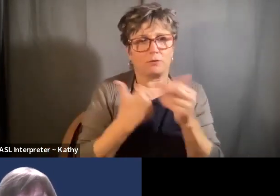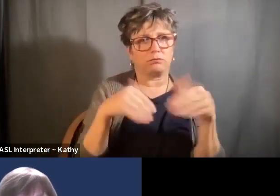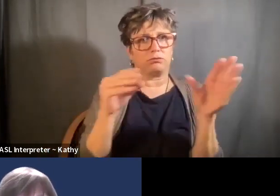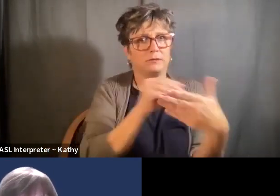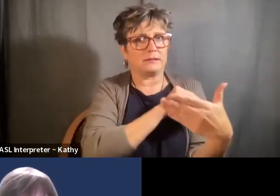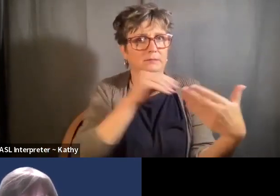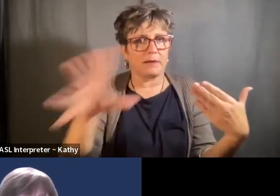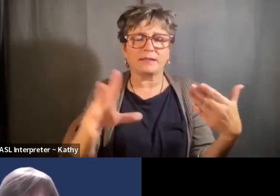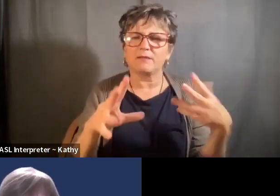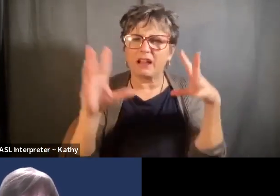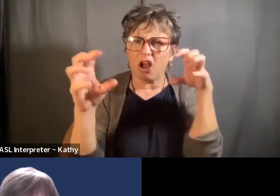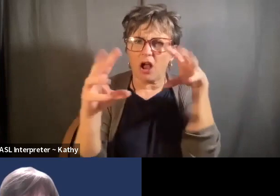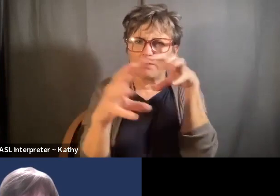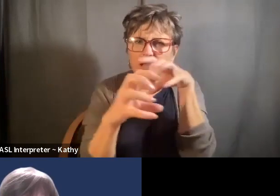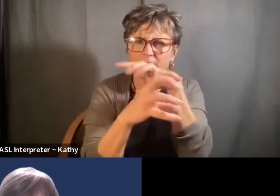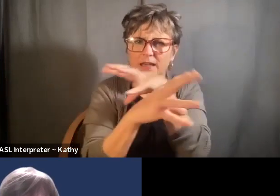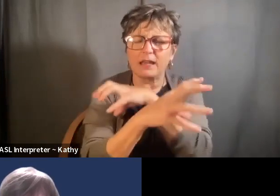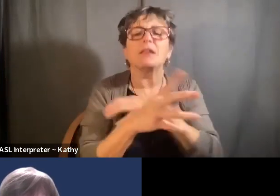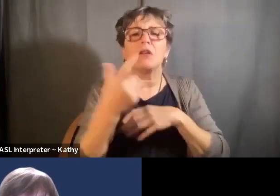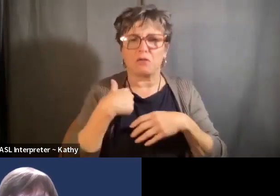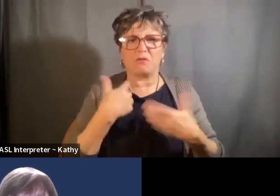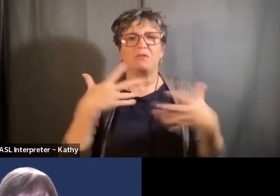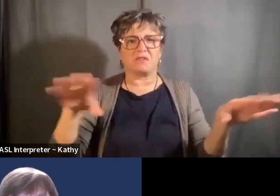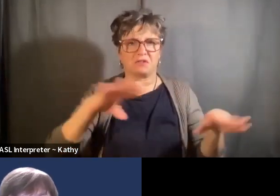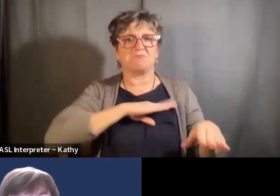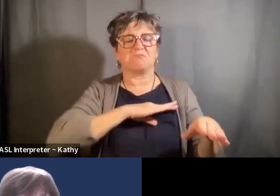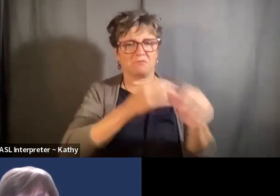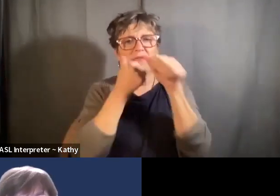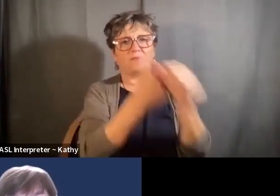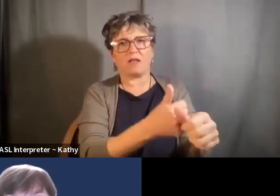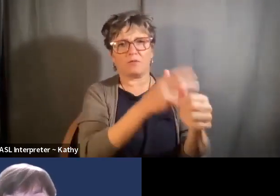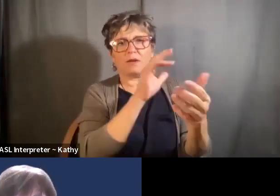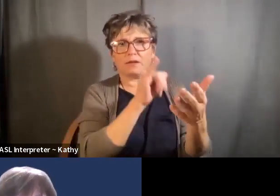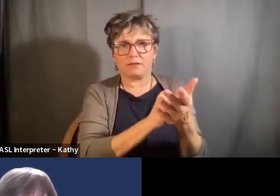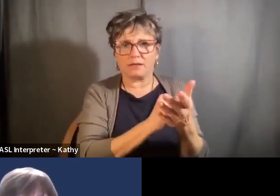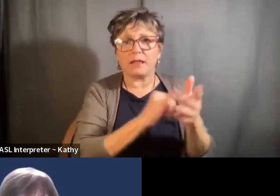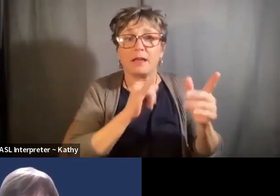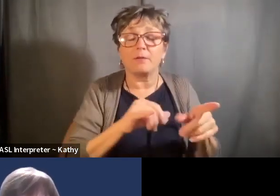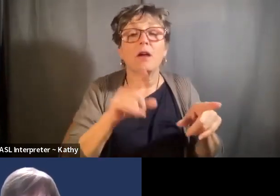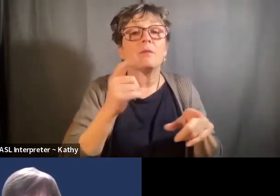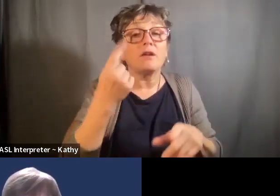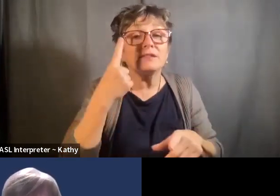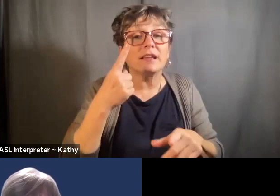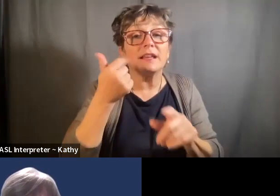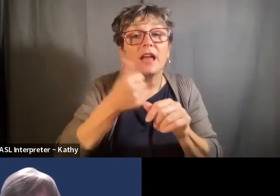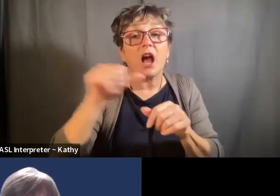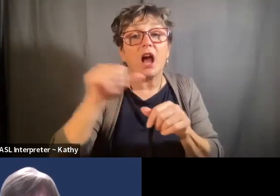we have we have met the compliance for GDPR, um but within Europe, each country has its own compliance